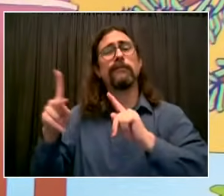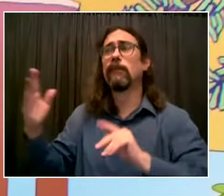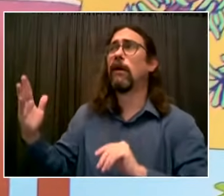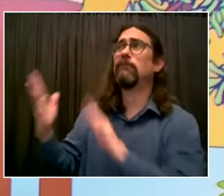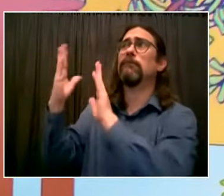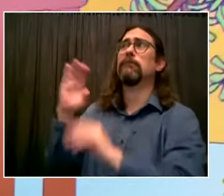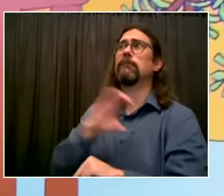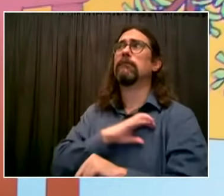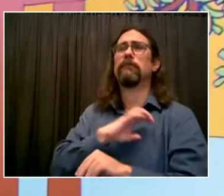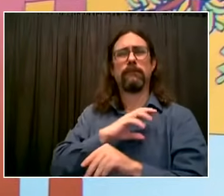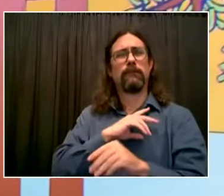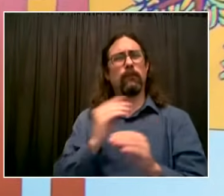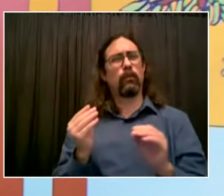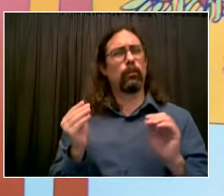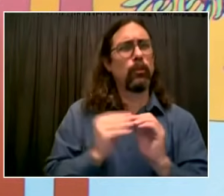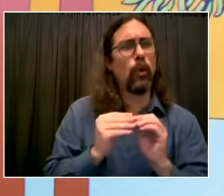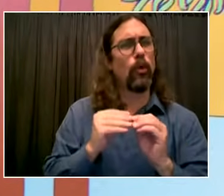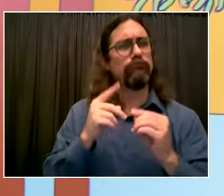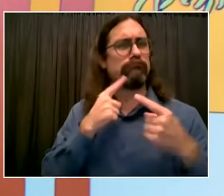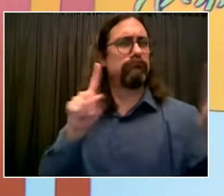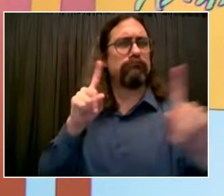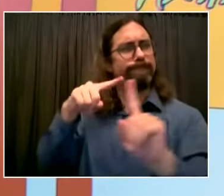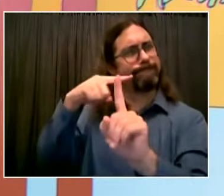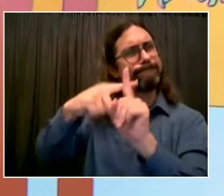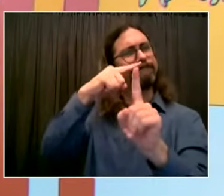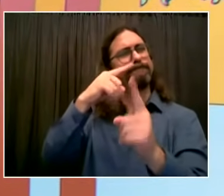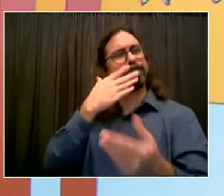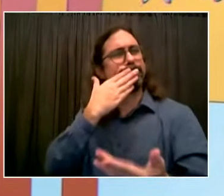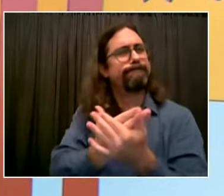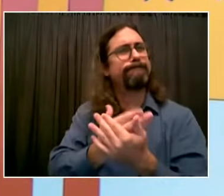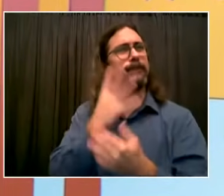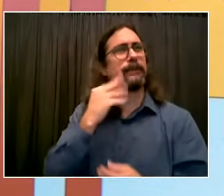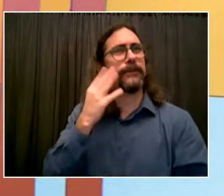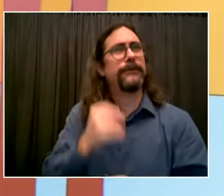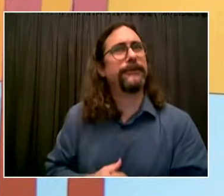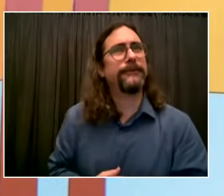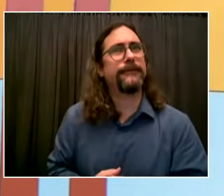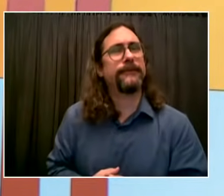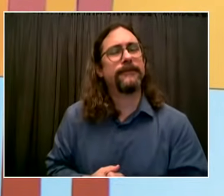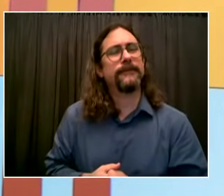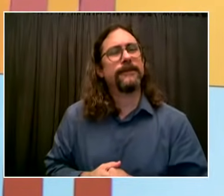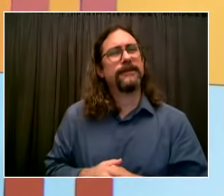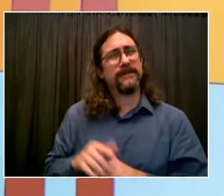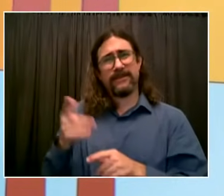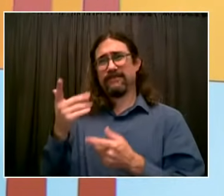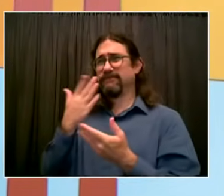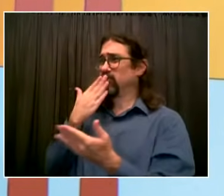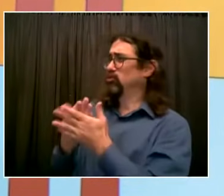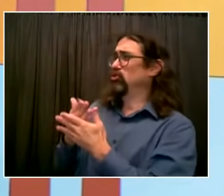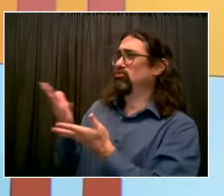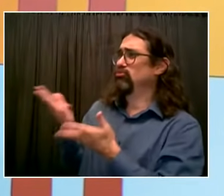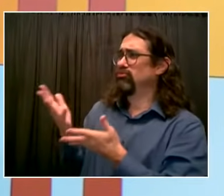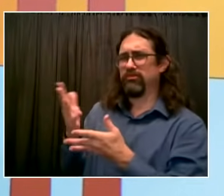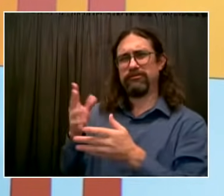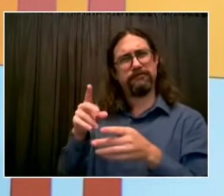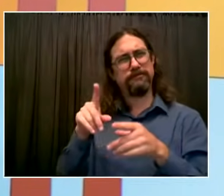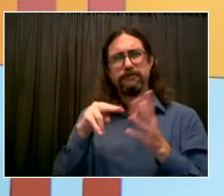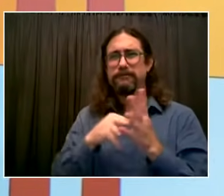NYPD OFFICERS. WE WANT TO STRIDE TO TREAT THIS AS A CUSTOMER RSEVEIC APPROACH JUST LIKE YOU WOULD WITH DEALING WITH SO MANY OTHER PARTS OF